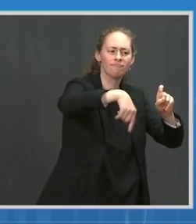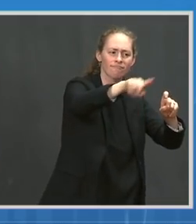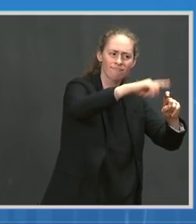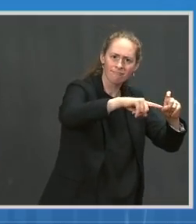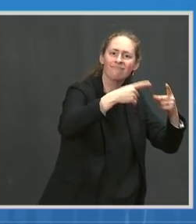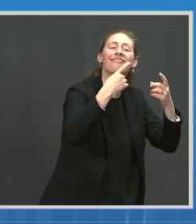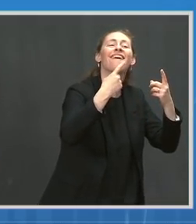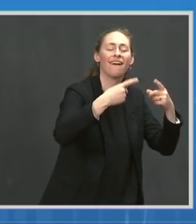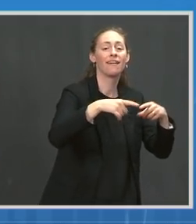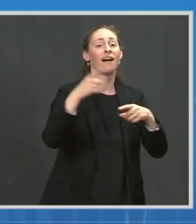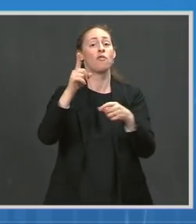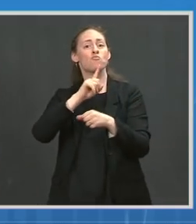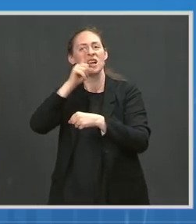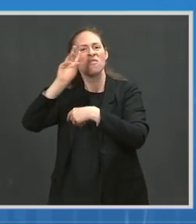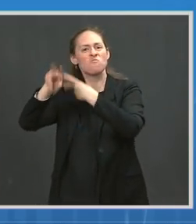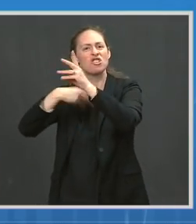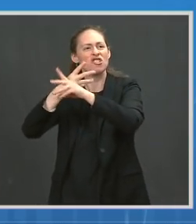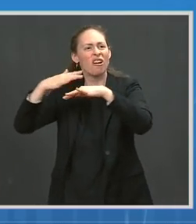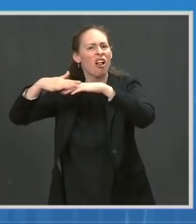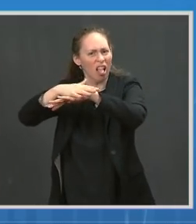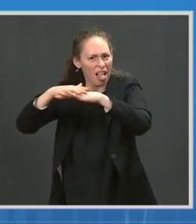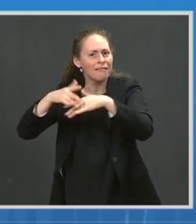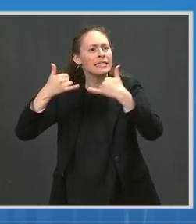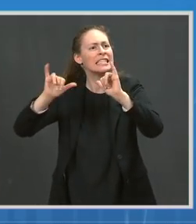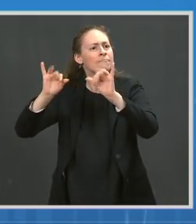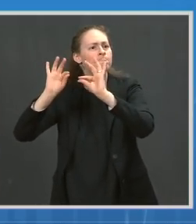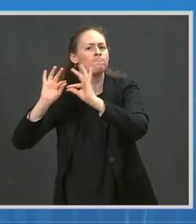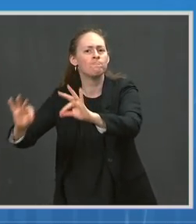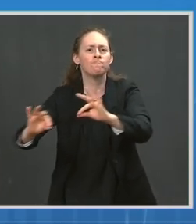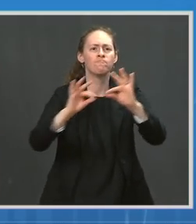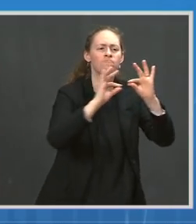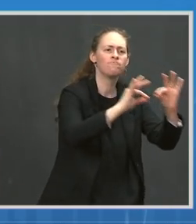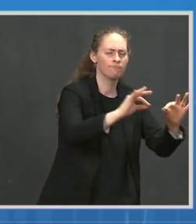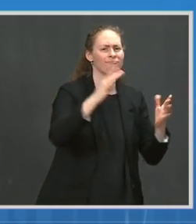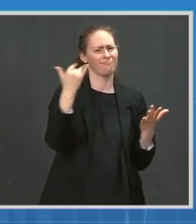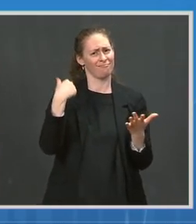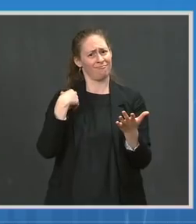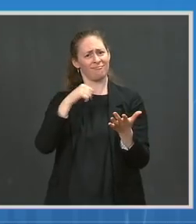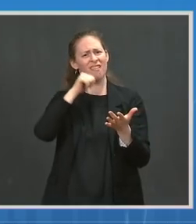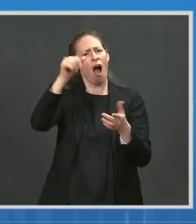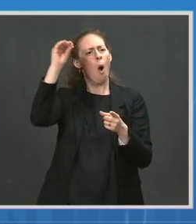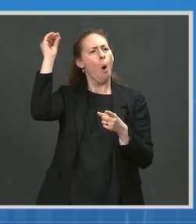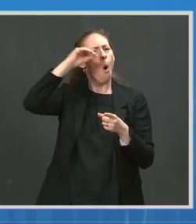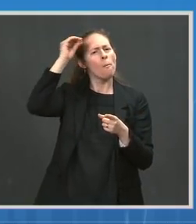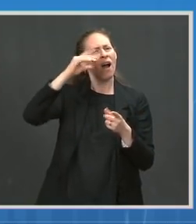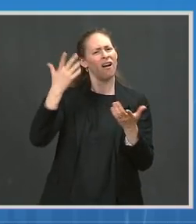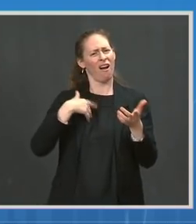And there's real data -- not just opinion, but data -- to back each of that up.